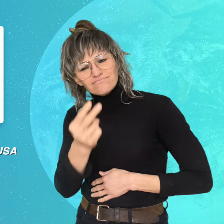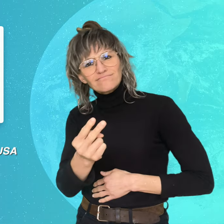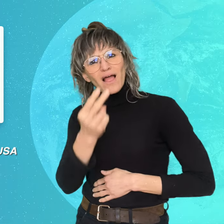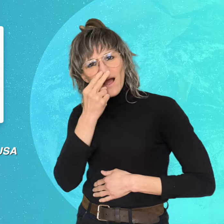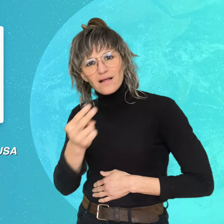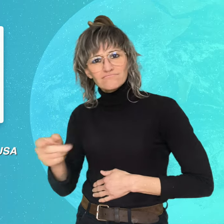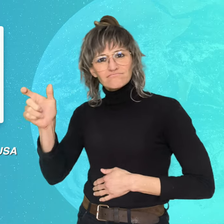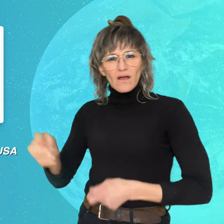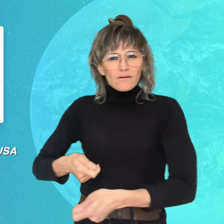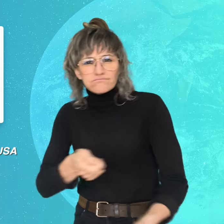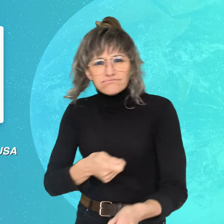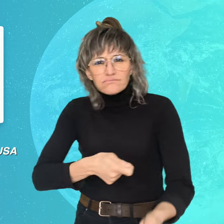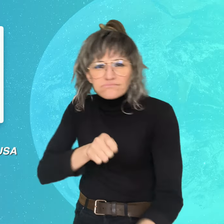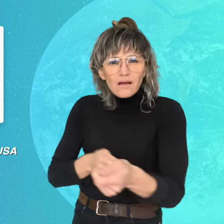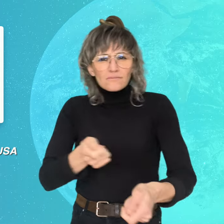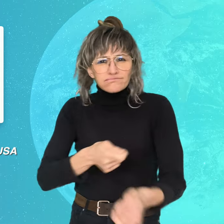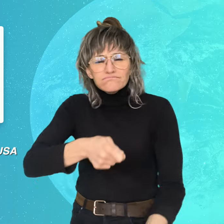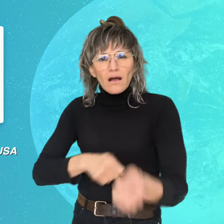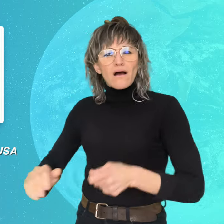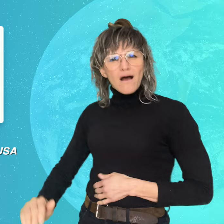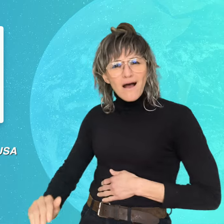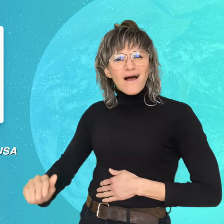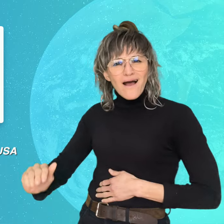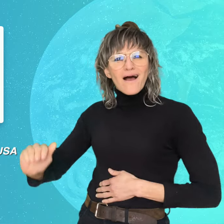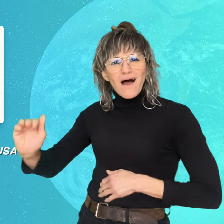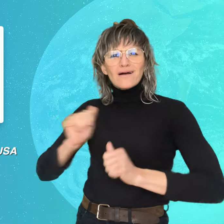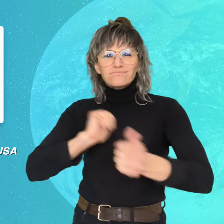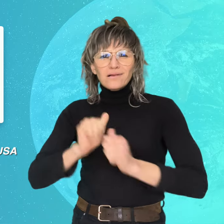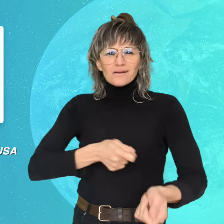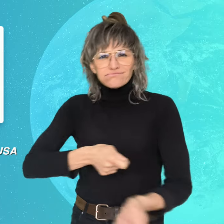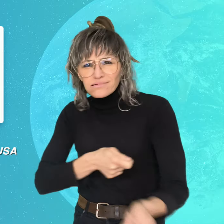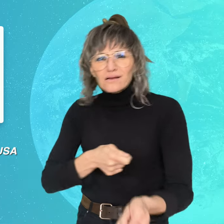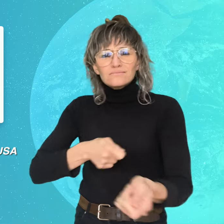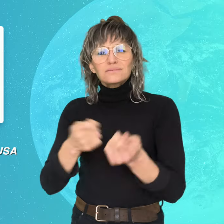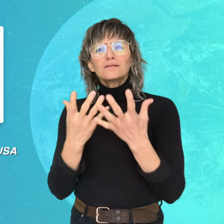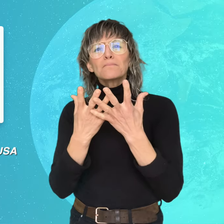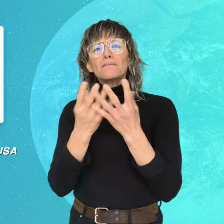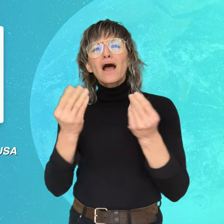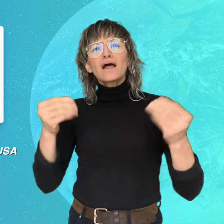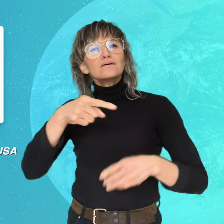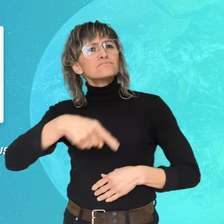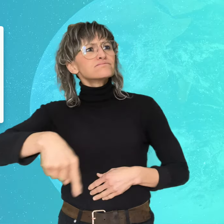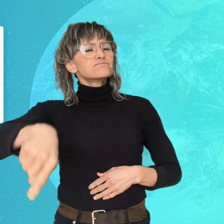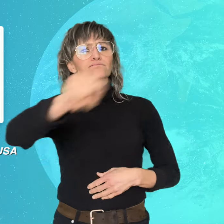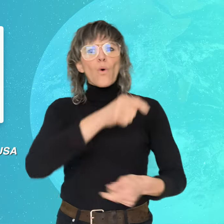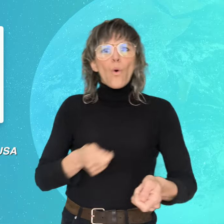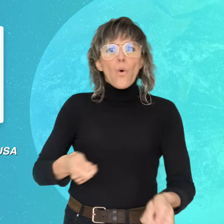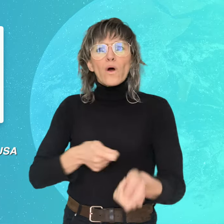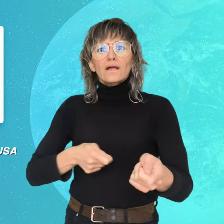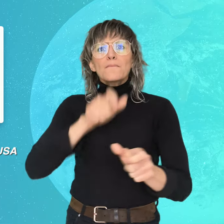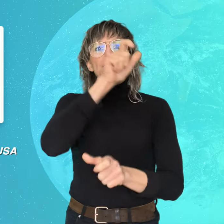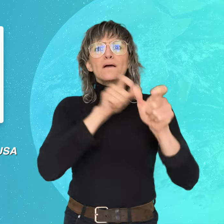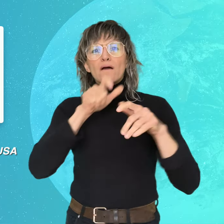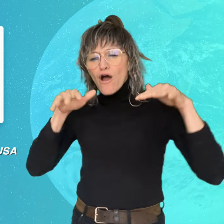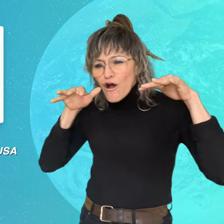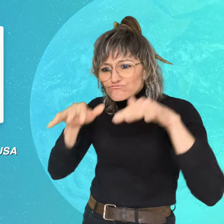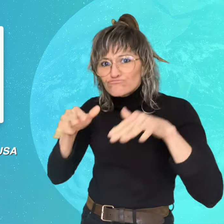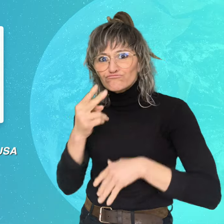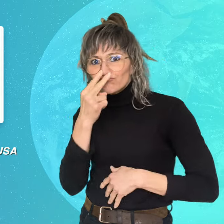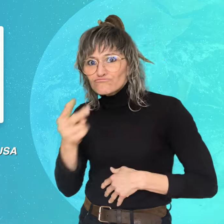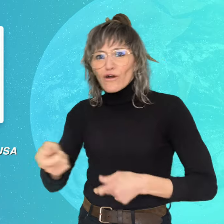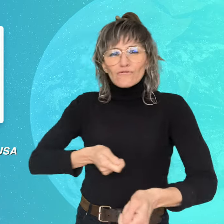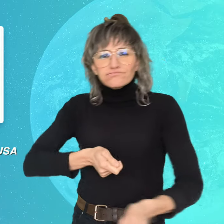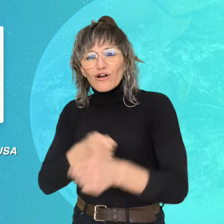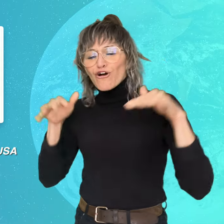hockey games growing up, most hockey fans who watched her son play